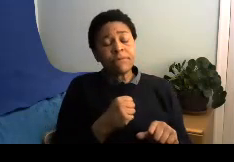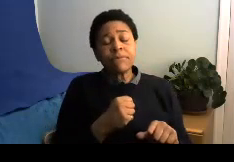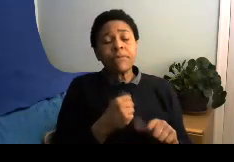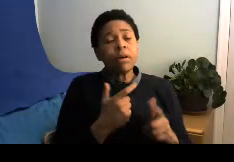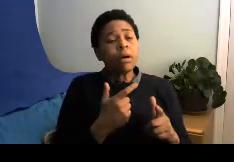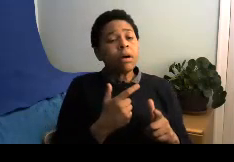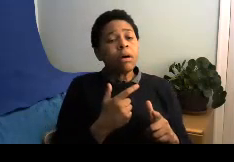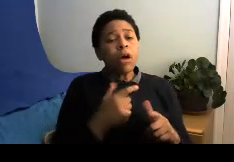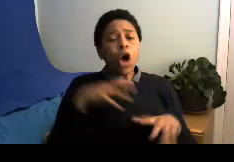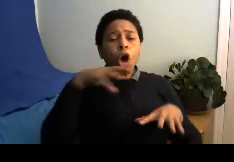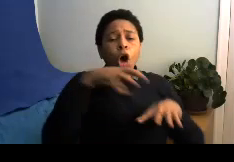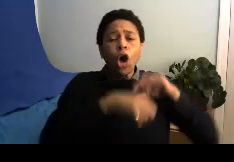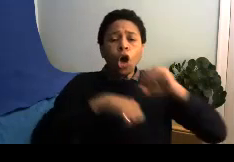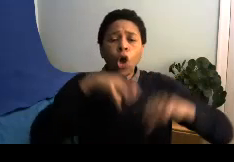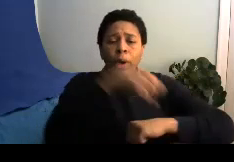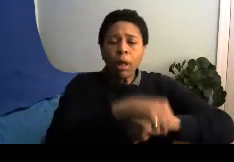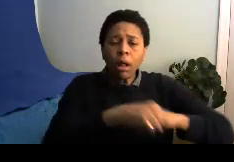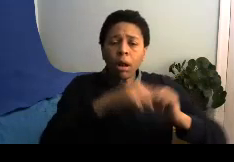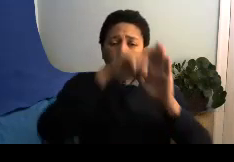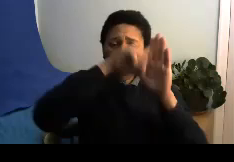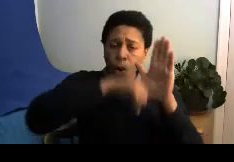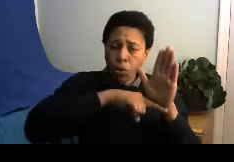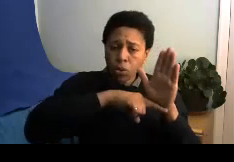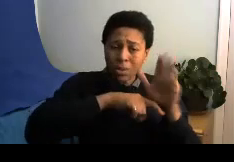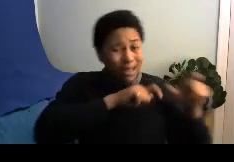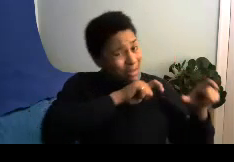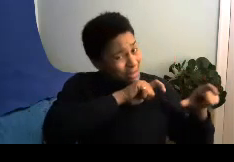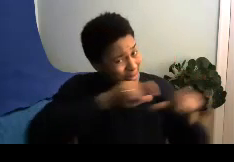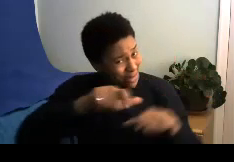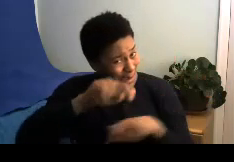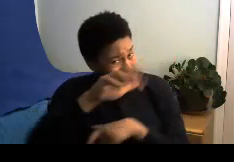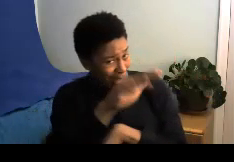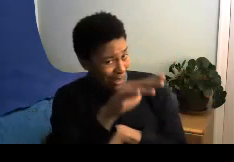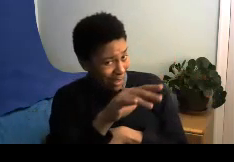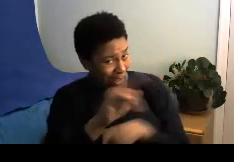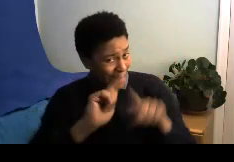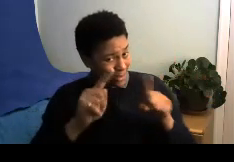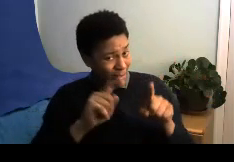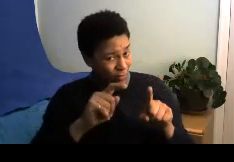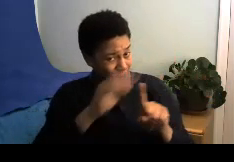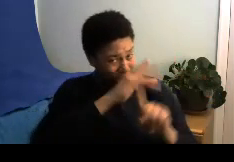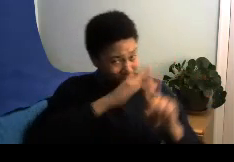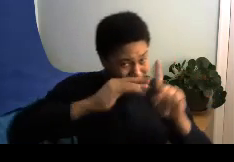of attitudes that sort of still prevail in some societies, um,